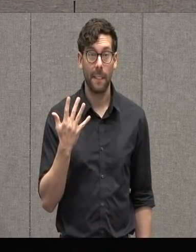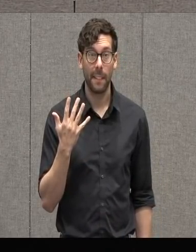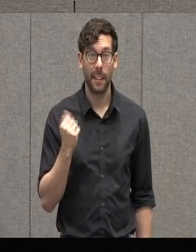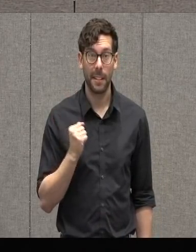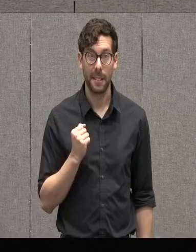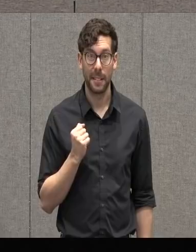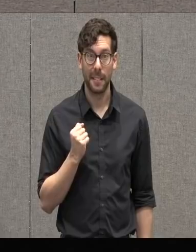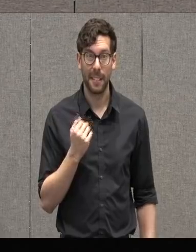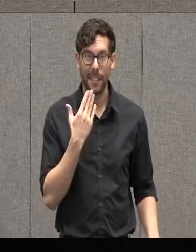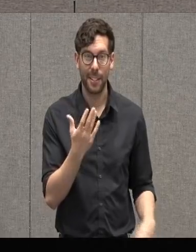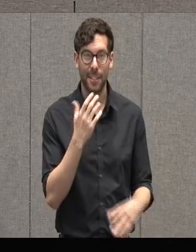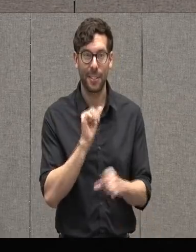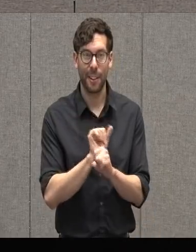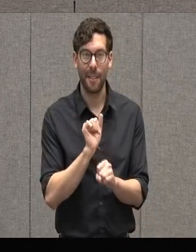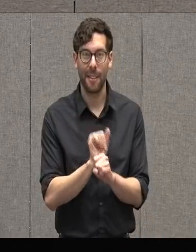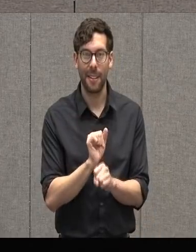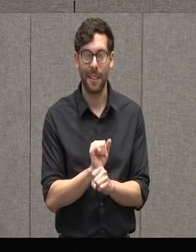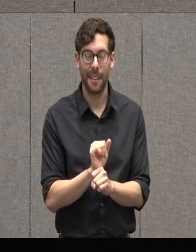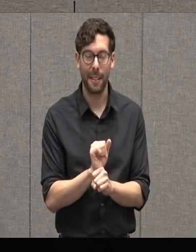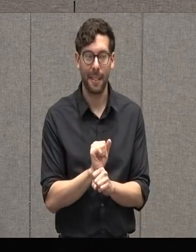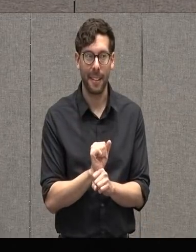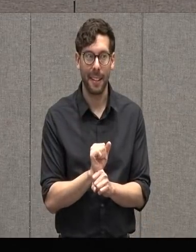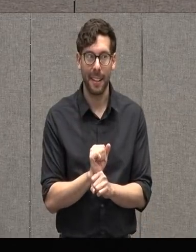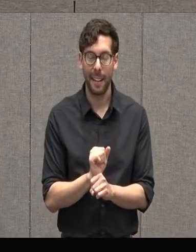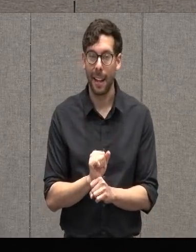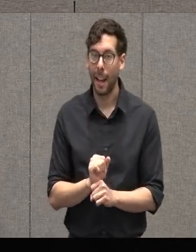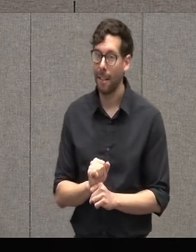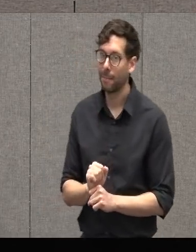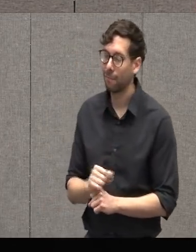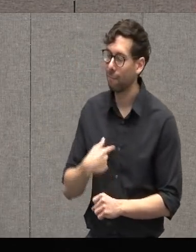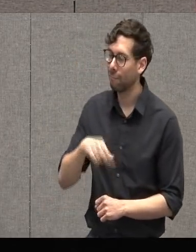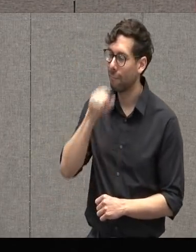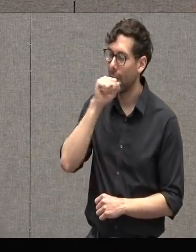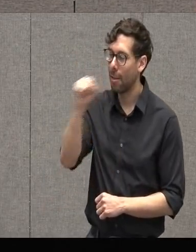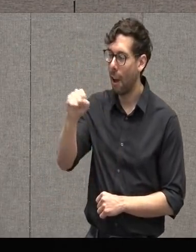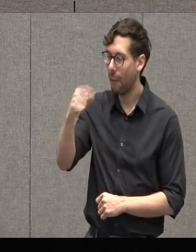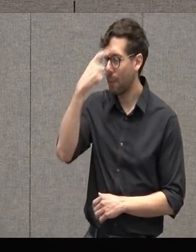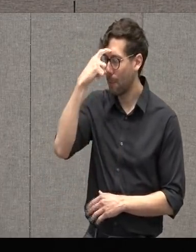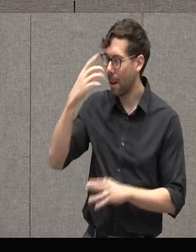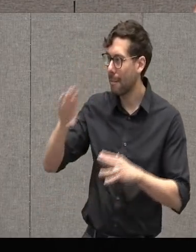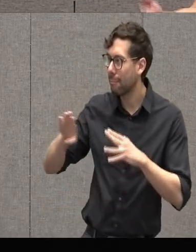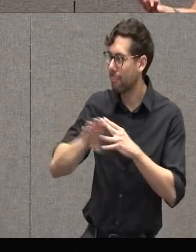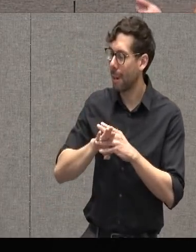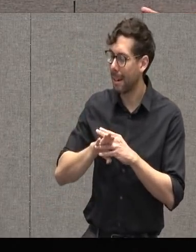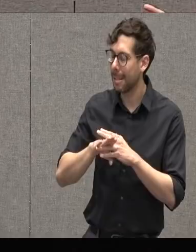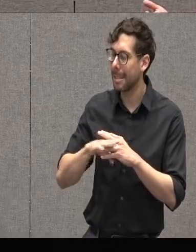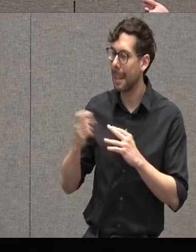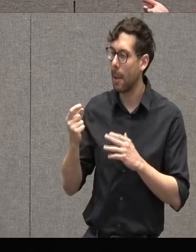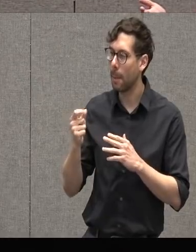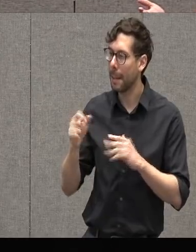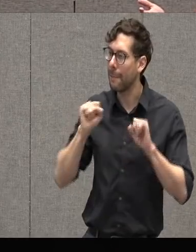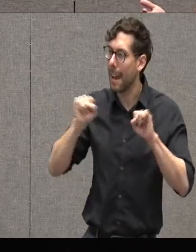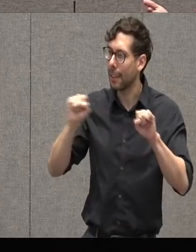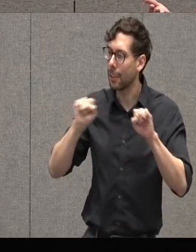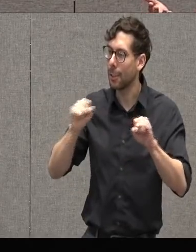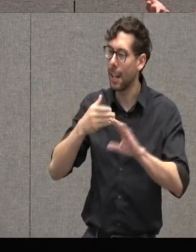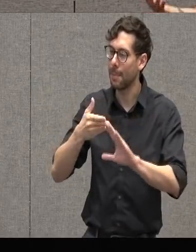Good job. I love brain breaks. They kind of give me a little exercise before I'm thinking. Especially now, right, 'cause gyms are closed,